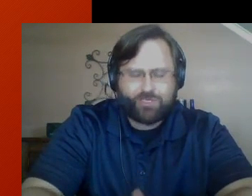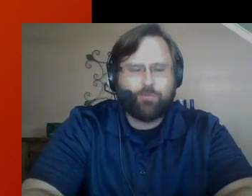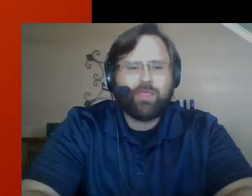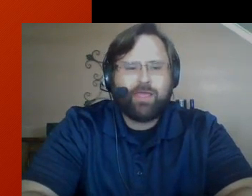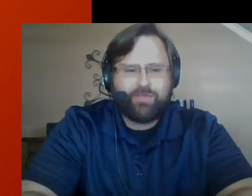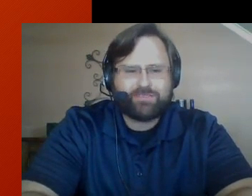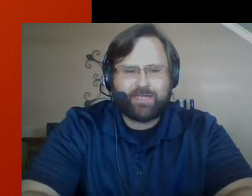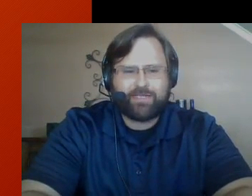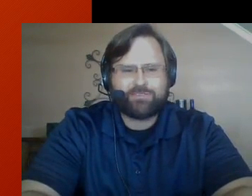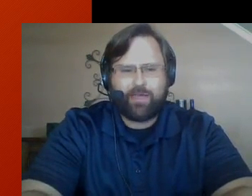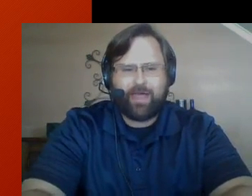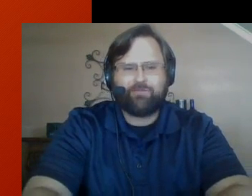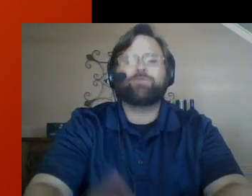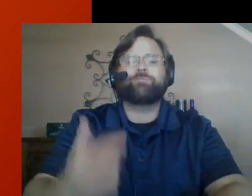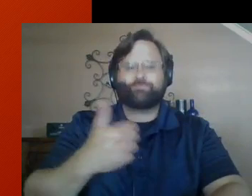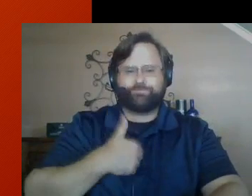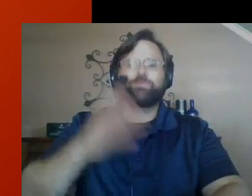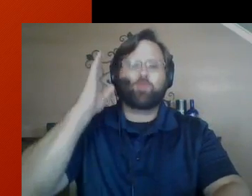so in this sentence you have